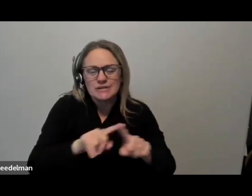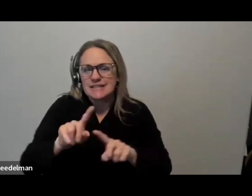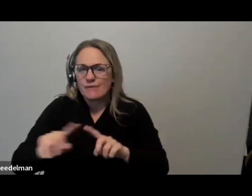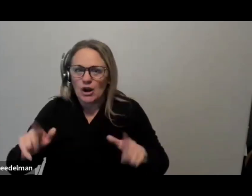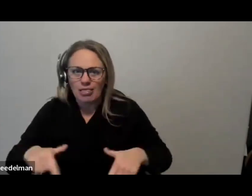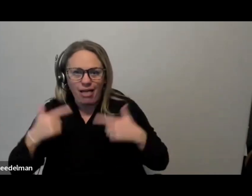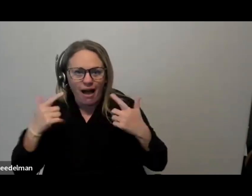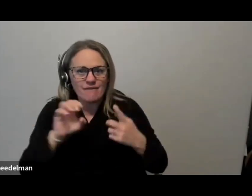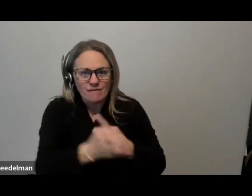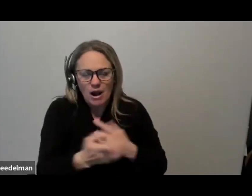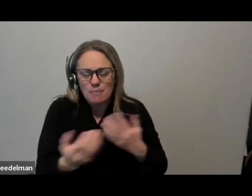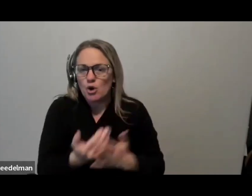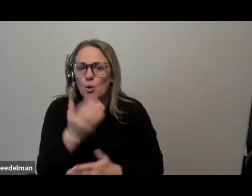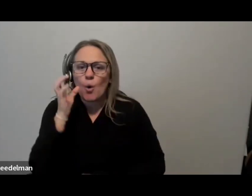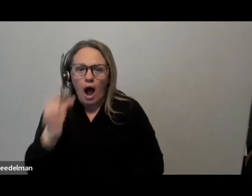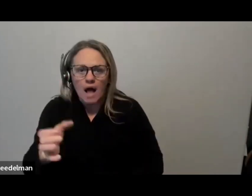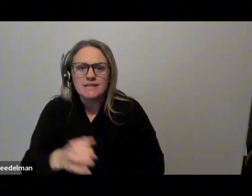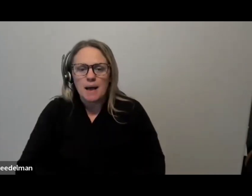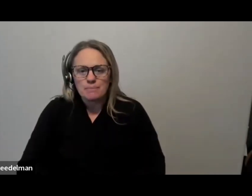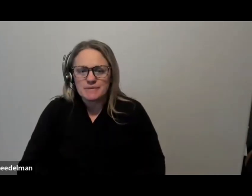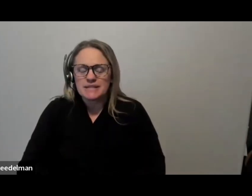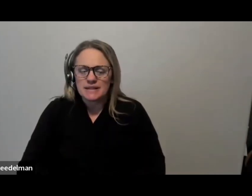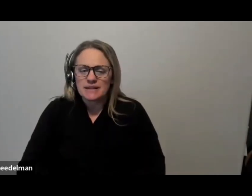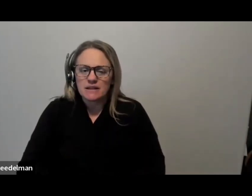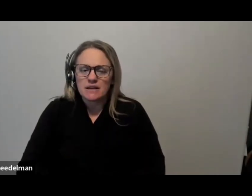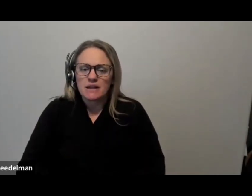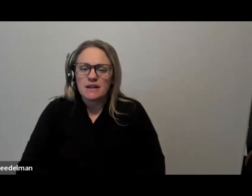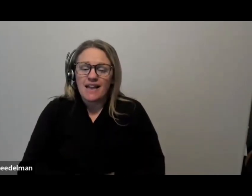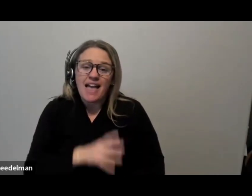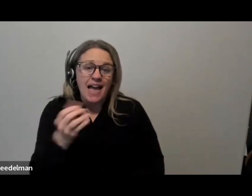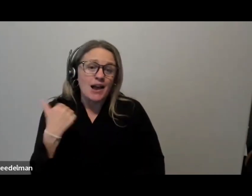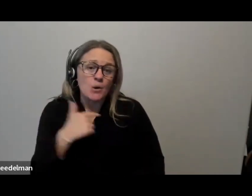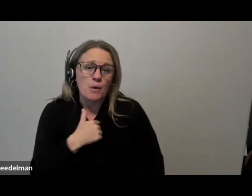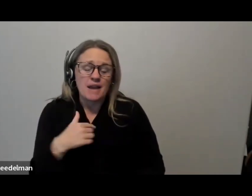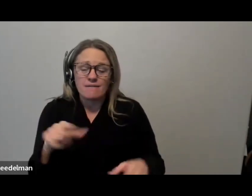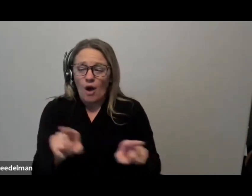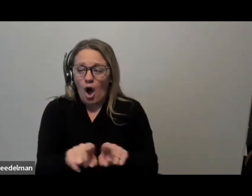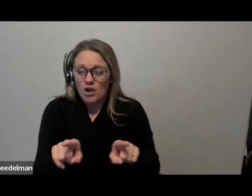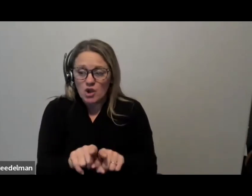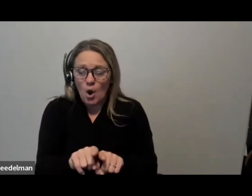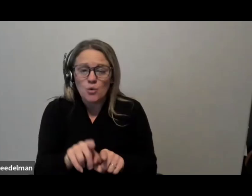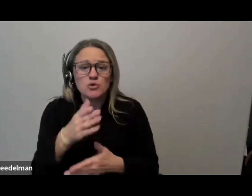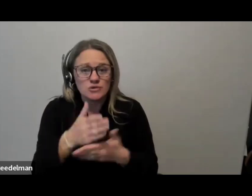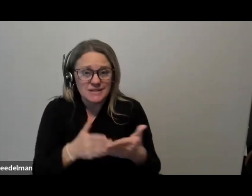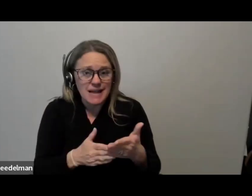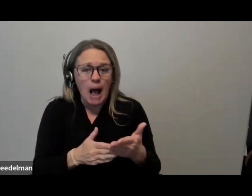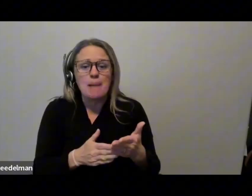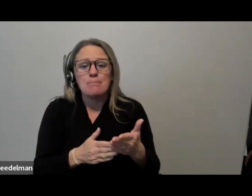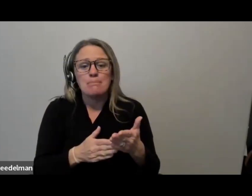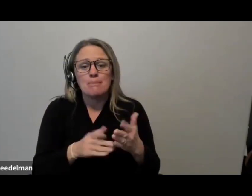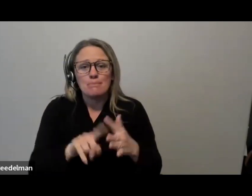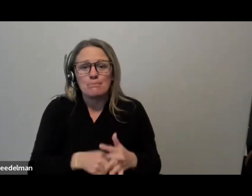some very foundational research. And we've also done some prototype walkthroughs for some scenarios that we're addressing.